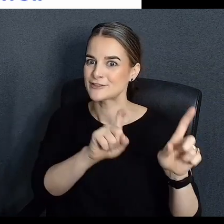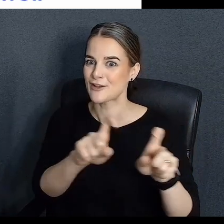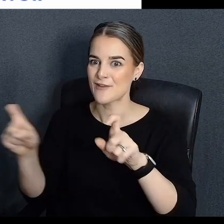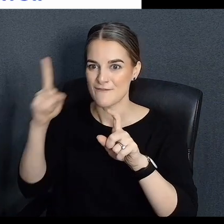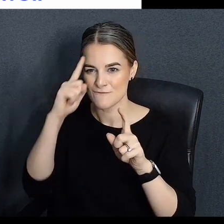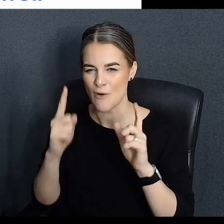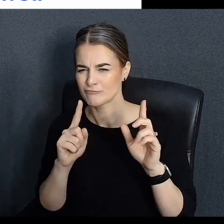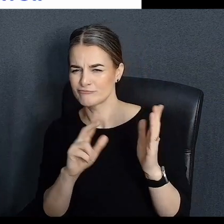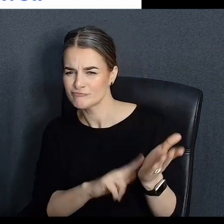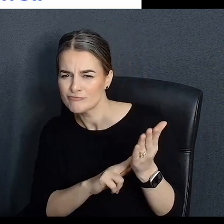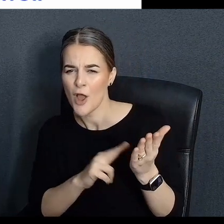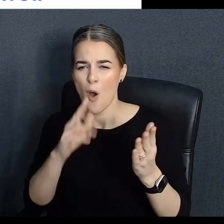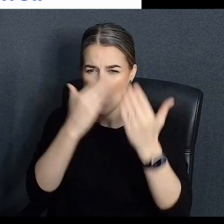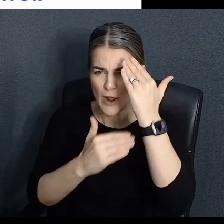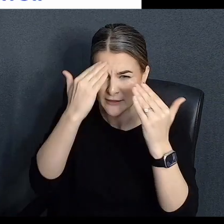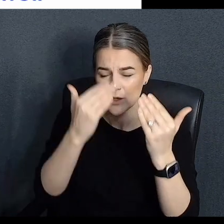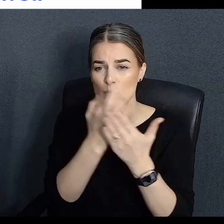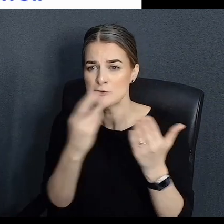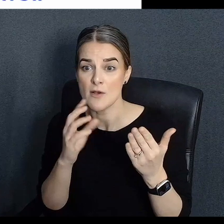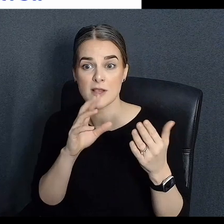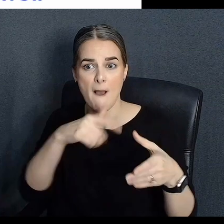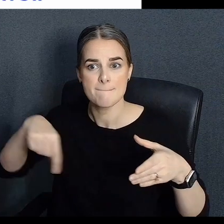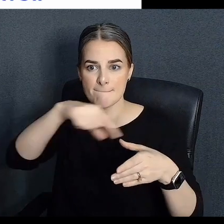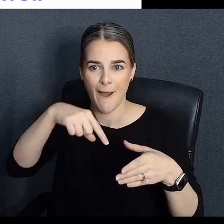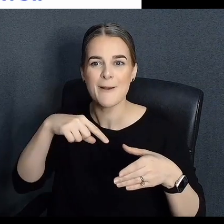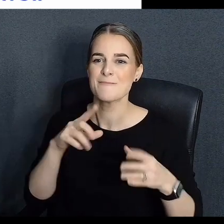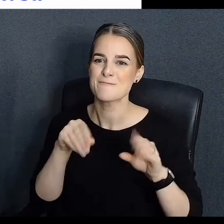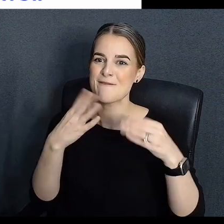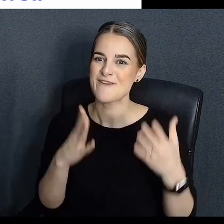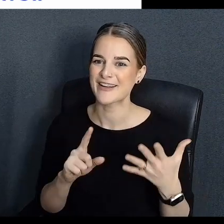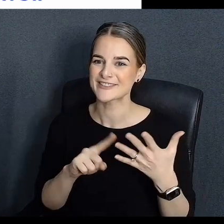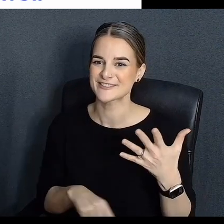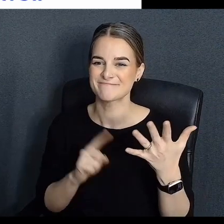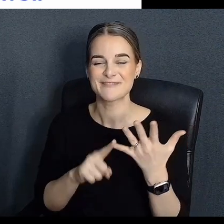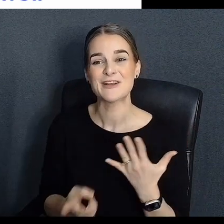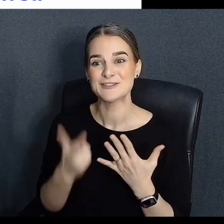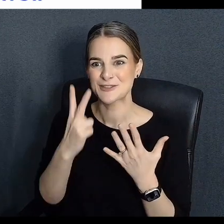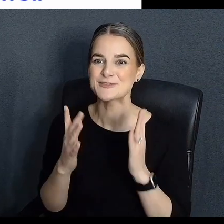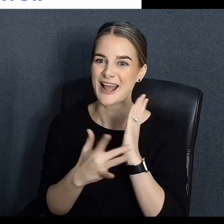and resources among providers, and finally, two technology summits, which will be live events